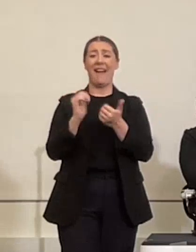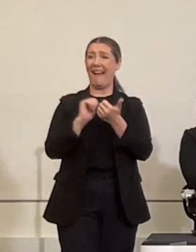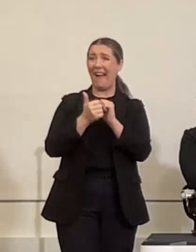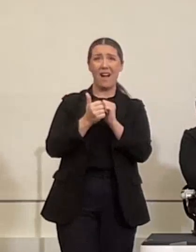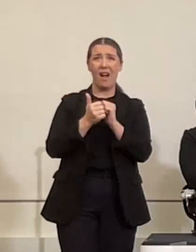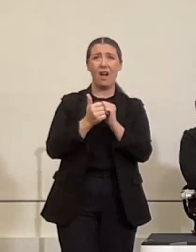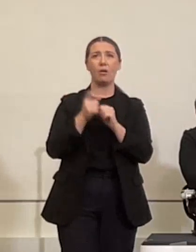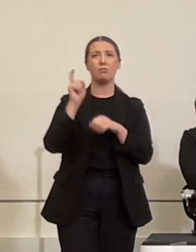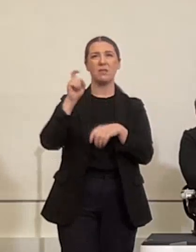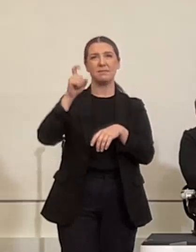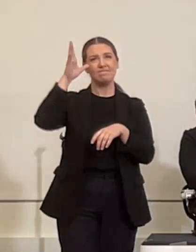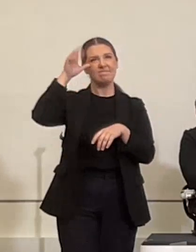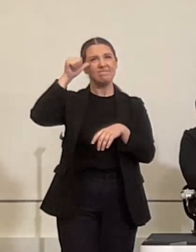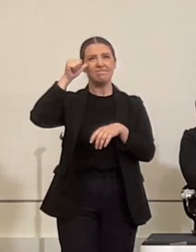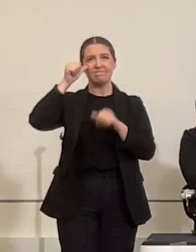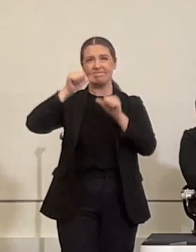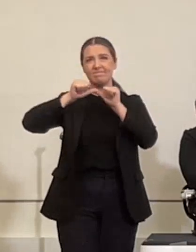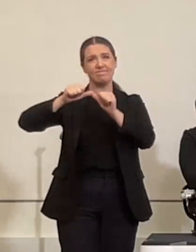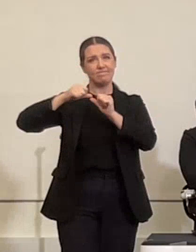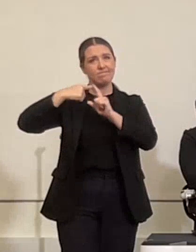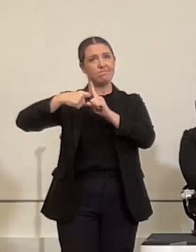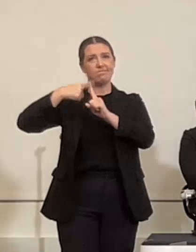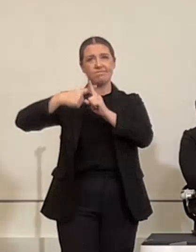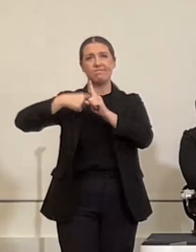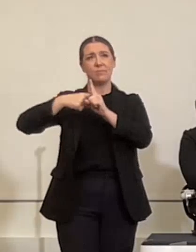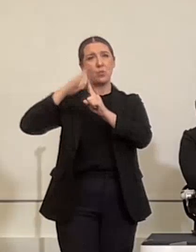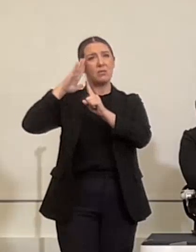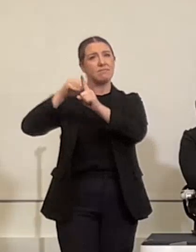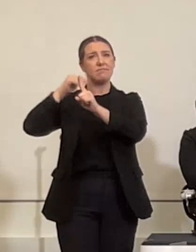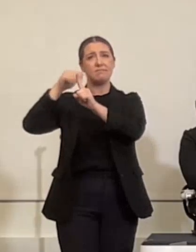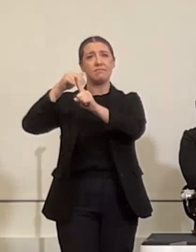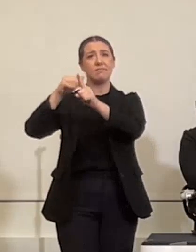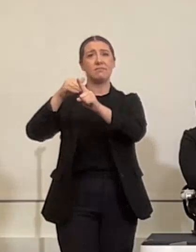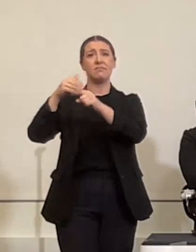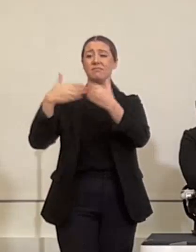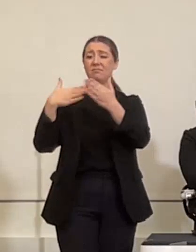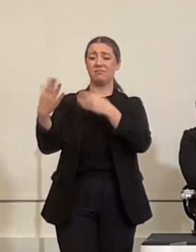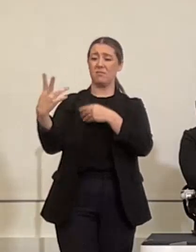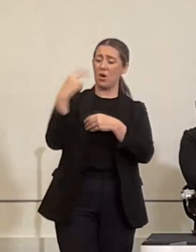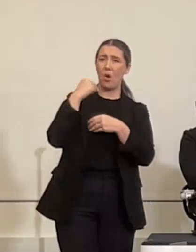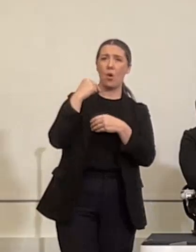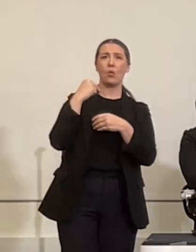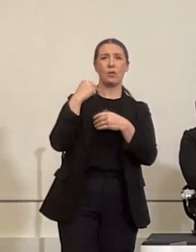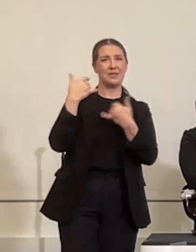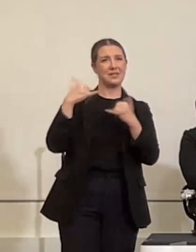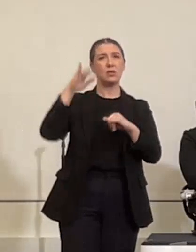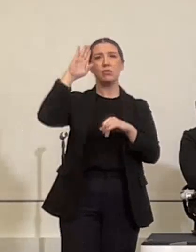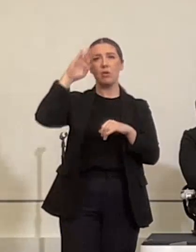optimism, keep coming back when you don't get the thing that you want, realize that there's going to be another day.